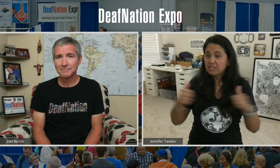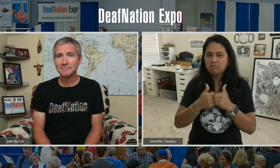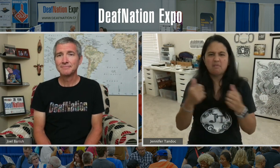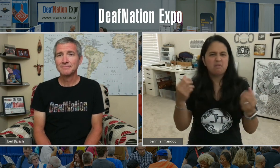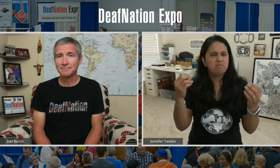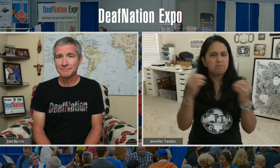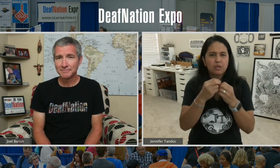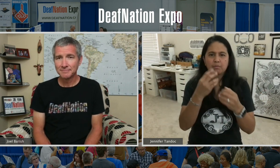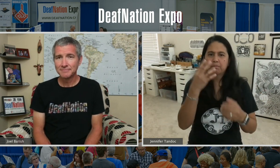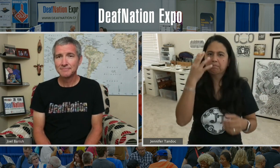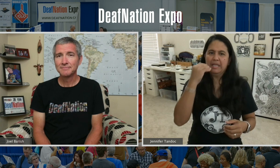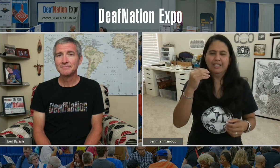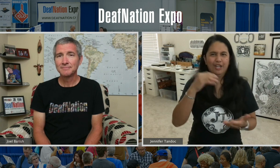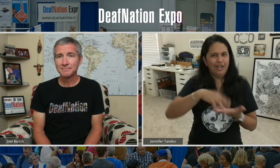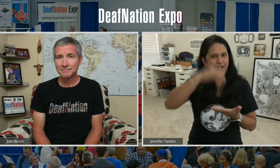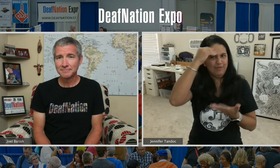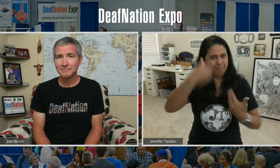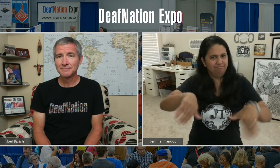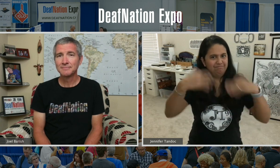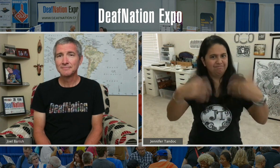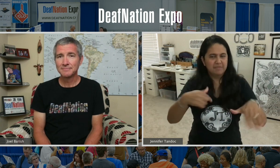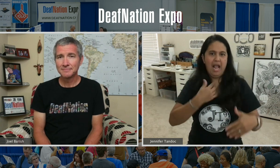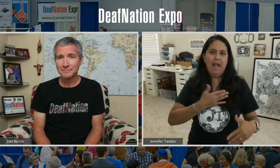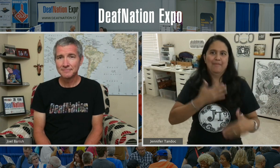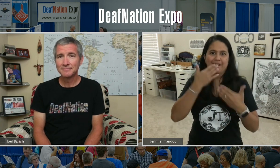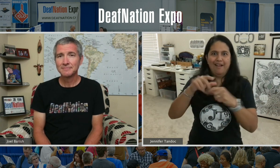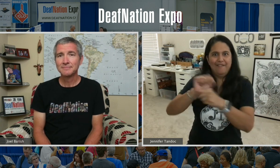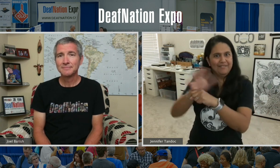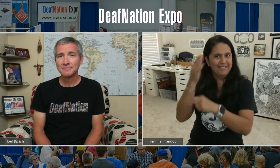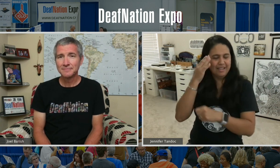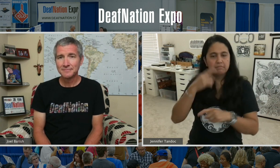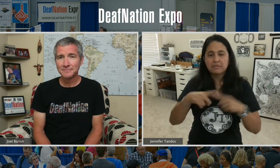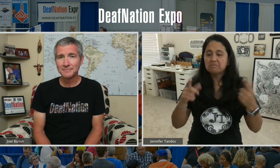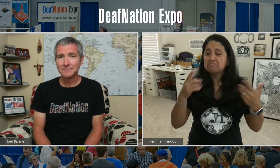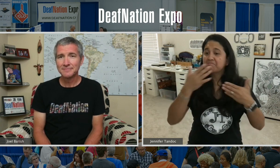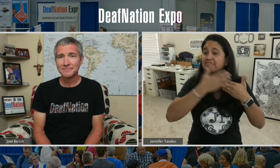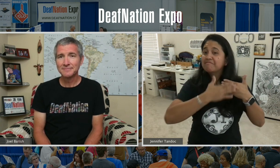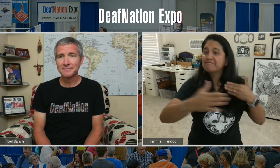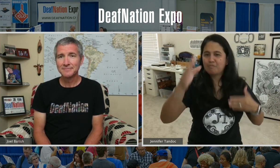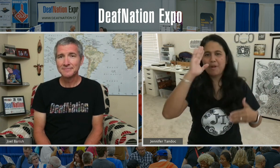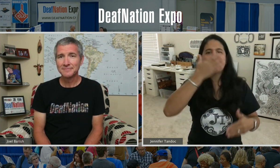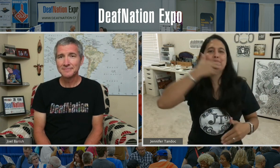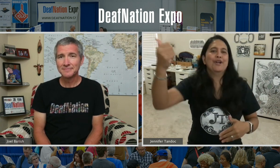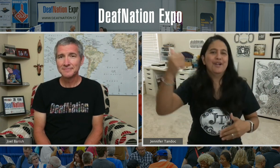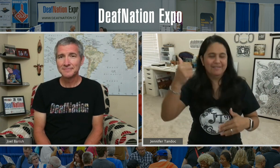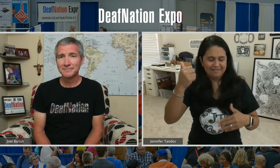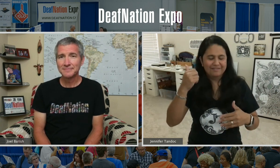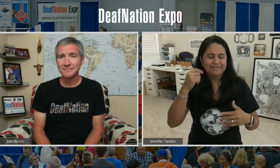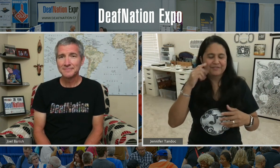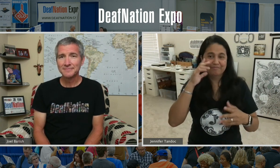and with others, and I learned a lot. I’m grateful to COVID, and things will get better.